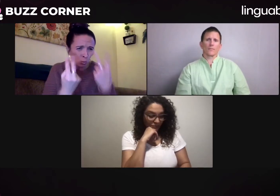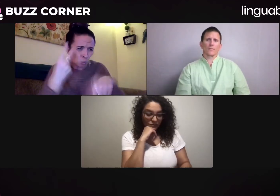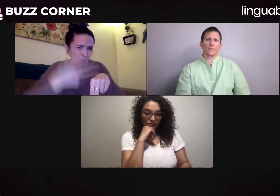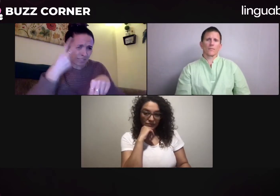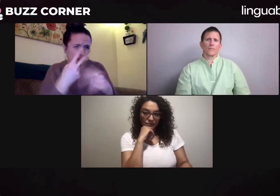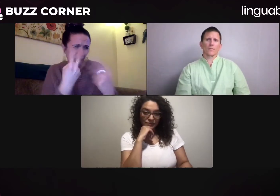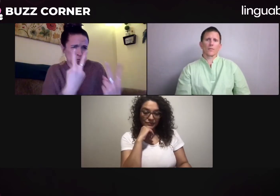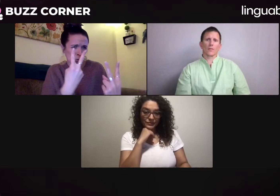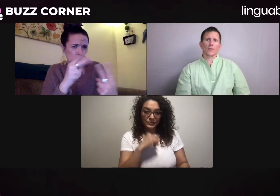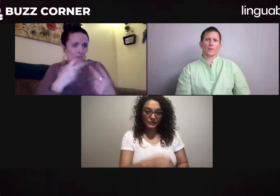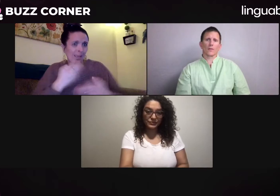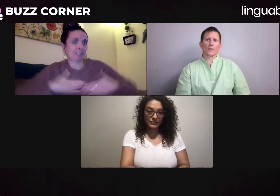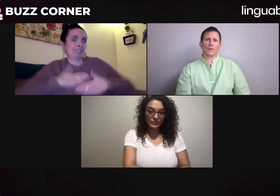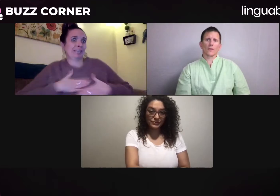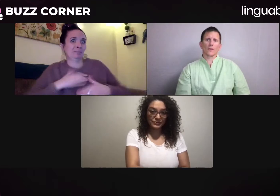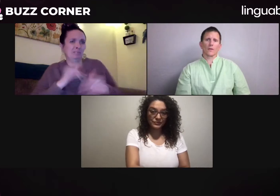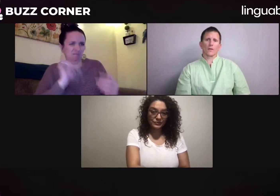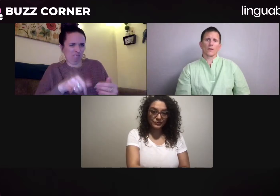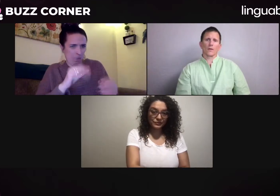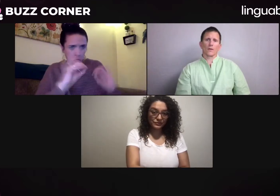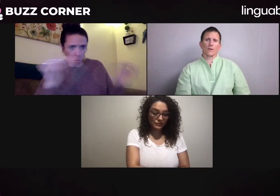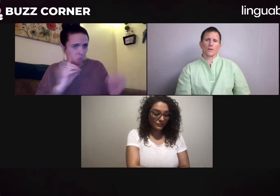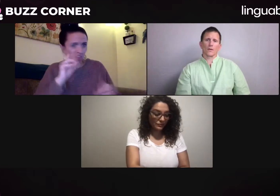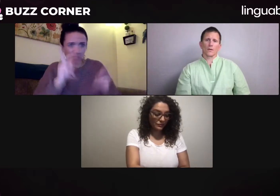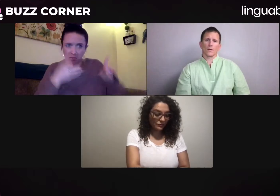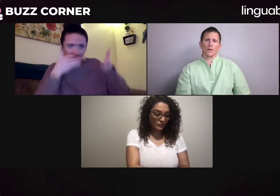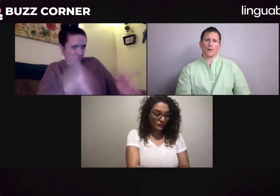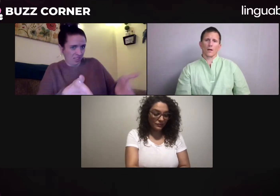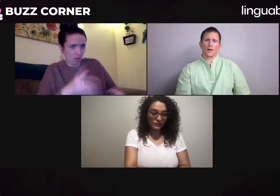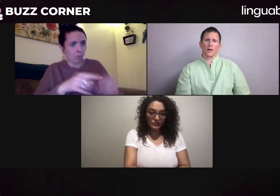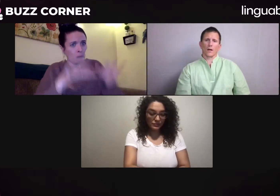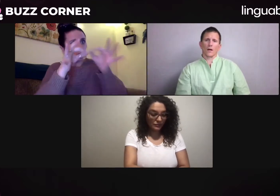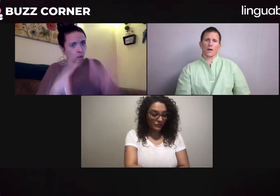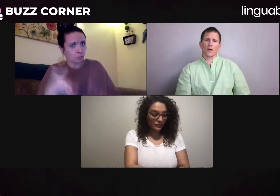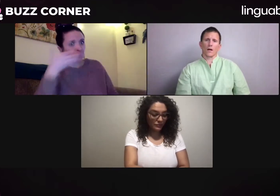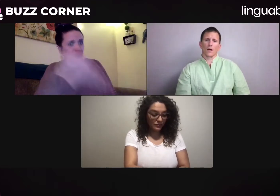concerts, don't have a very difficult time finding interpreters,